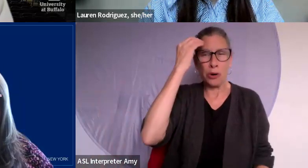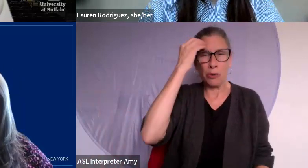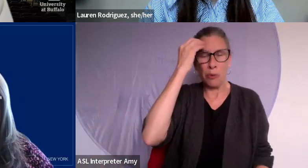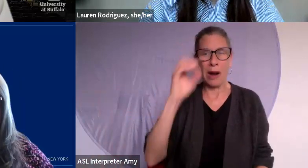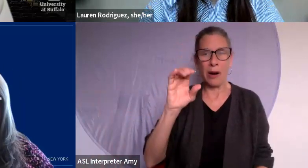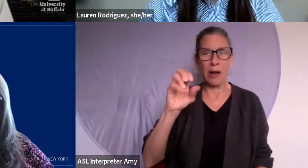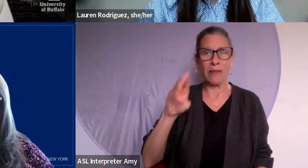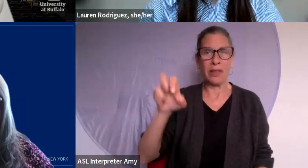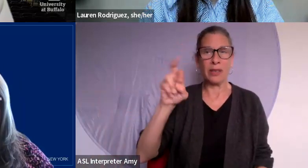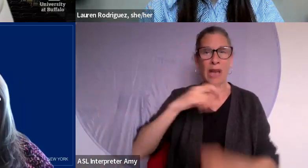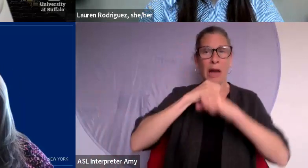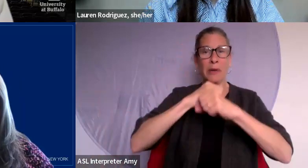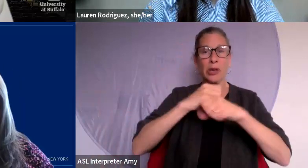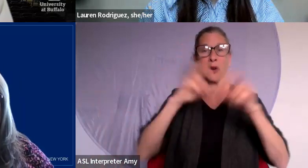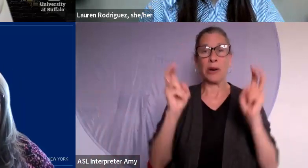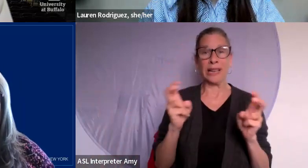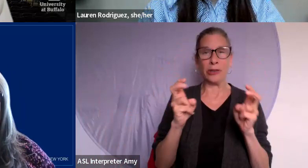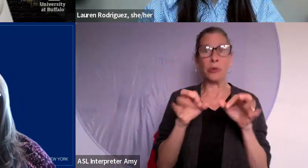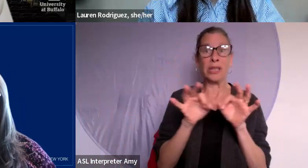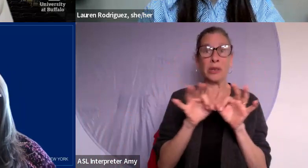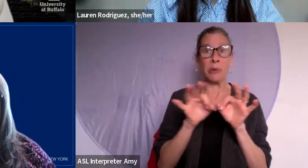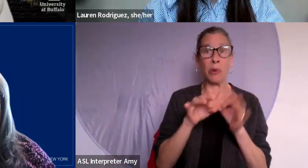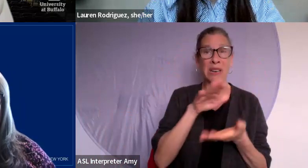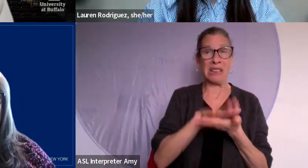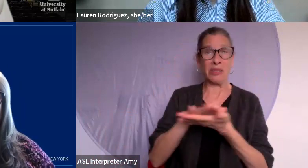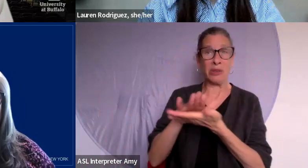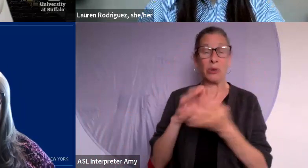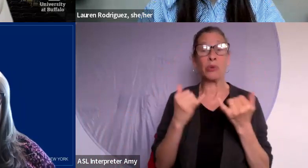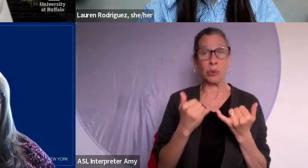important that is on all of our campuses now. Okay, so So we